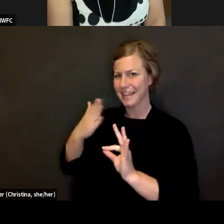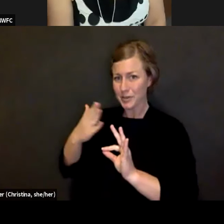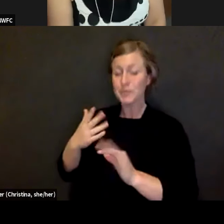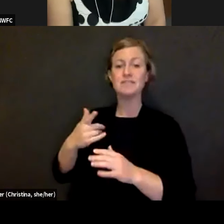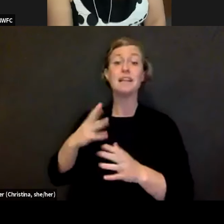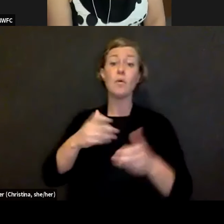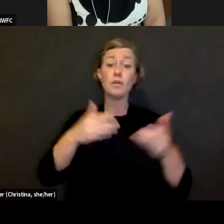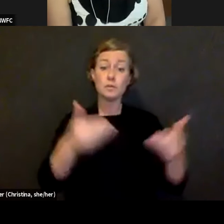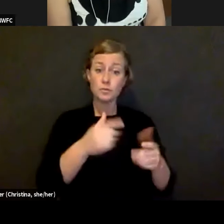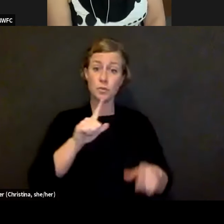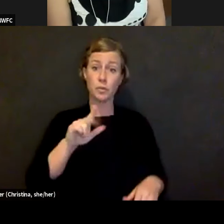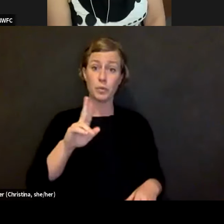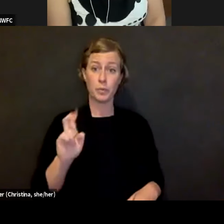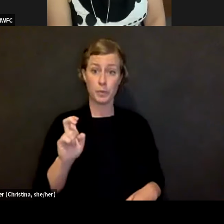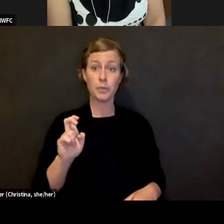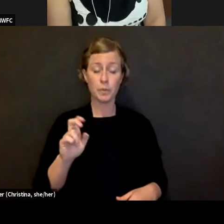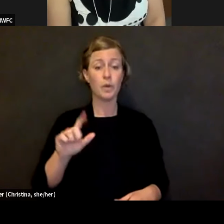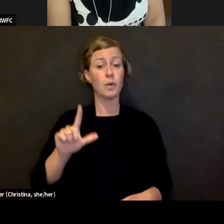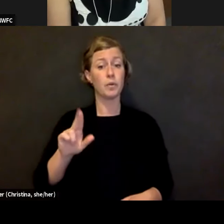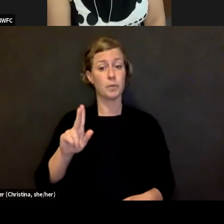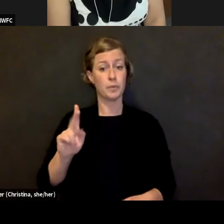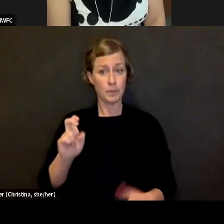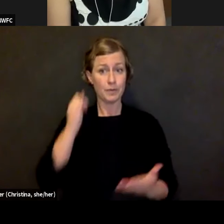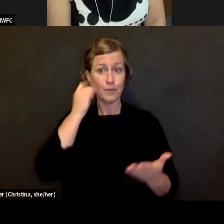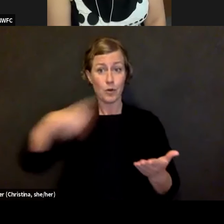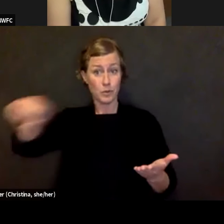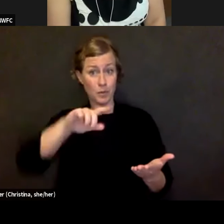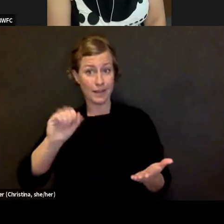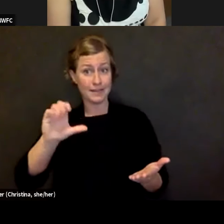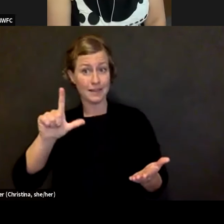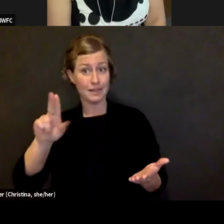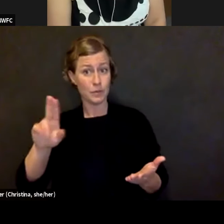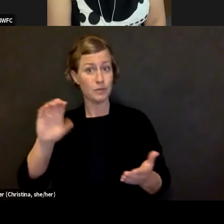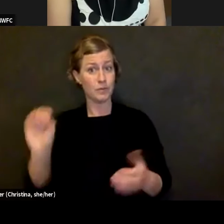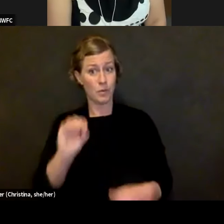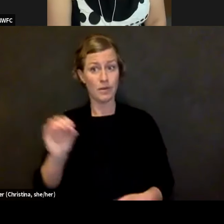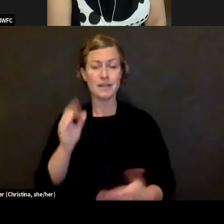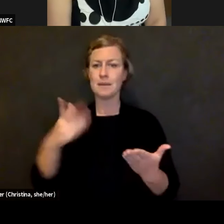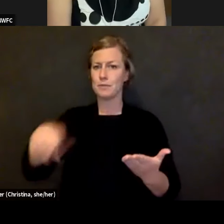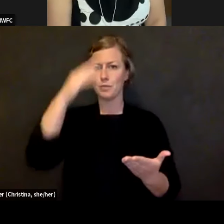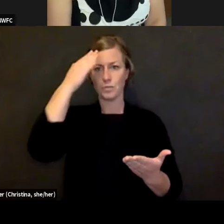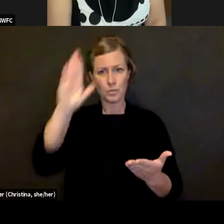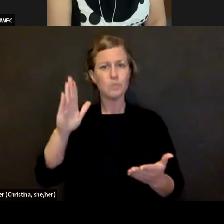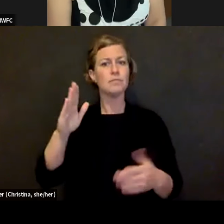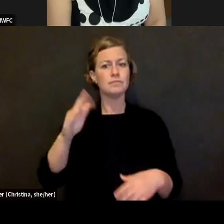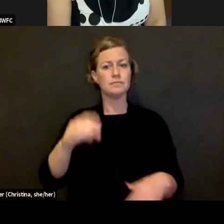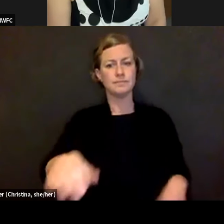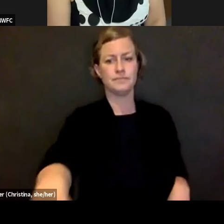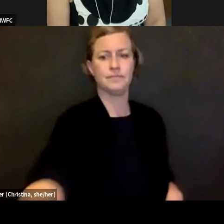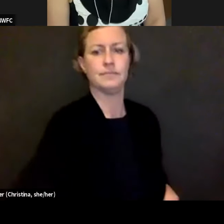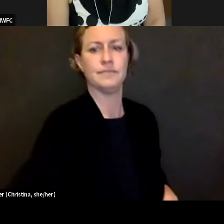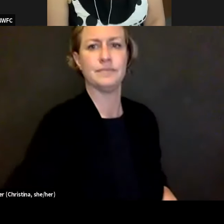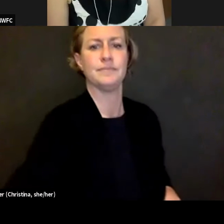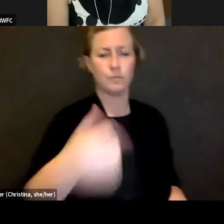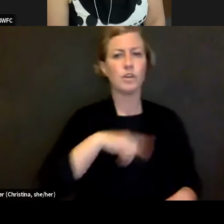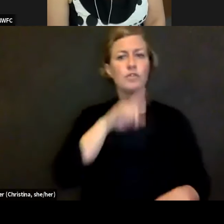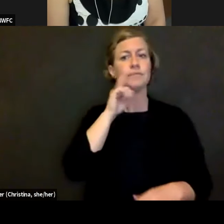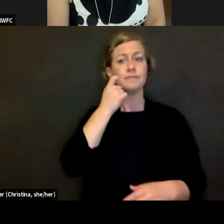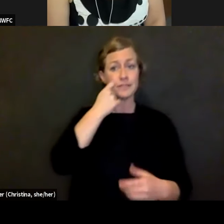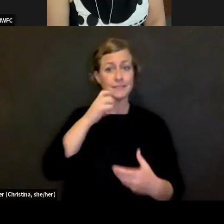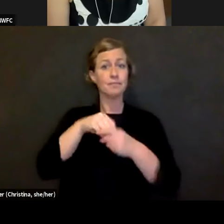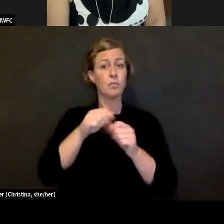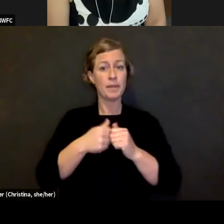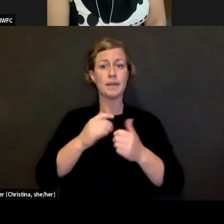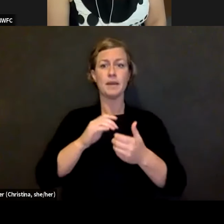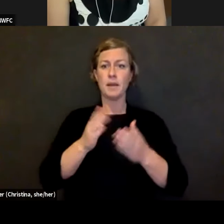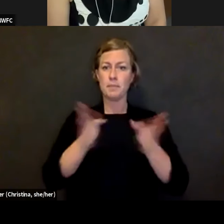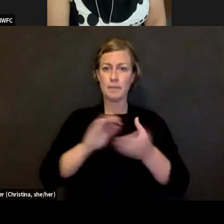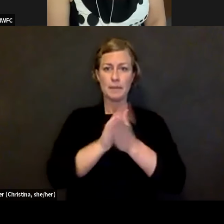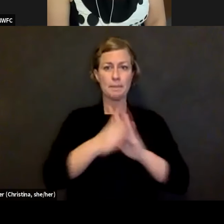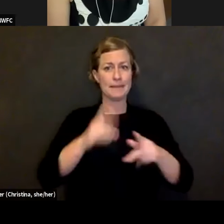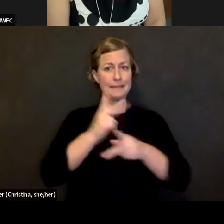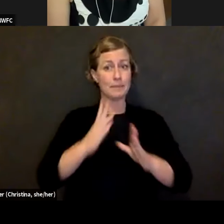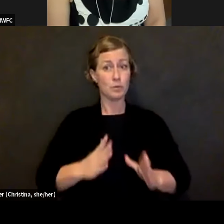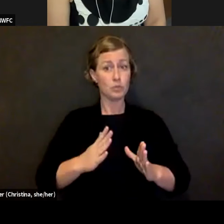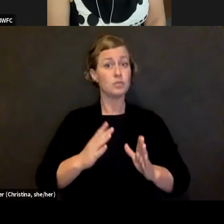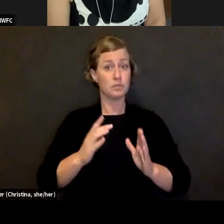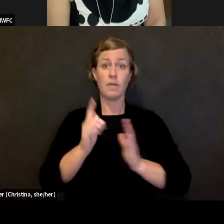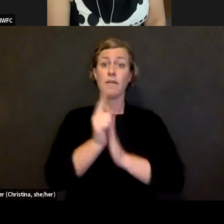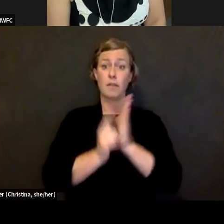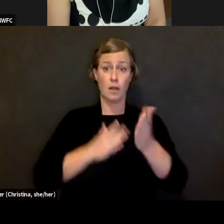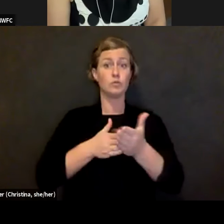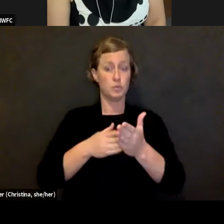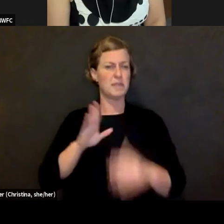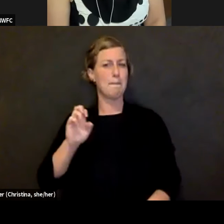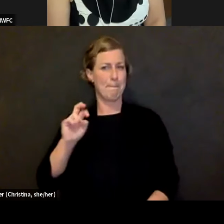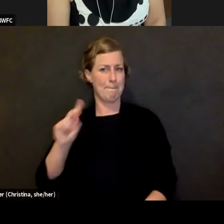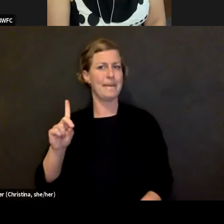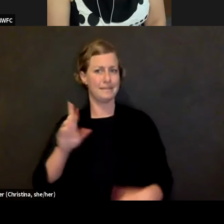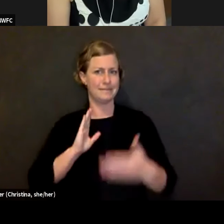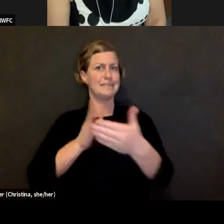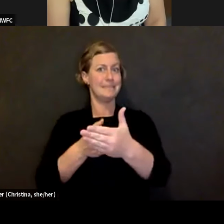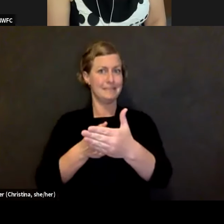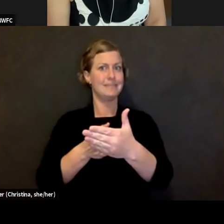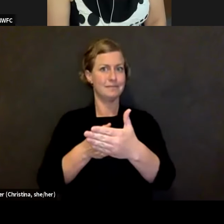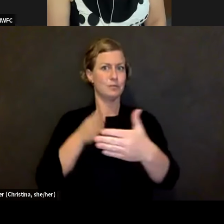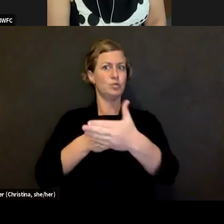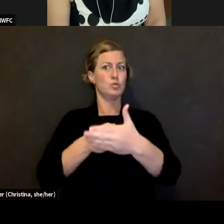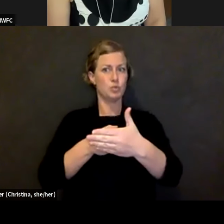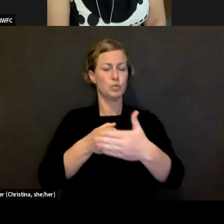a